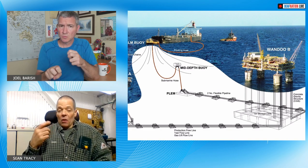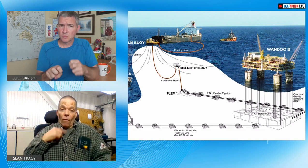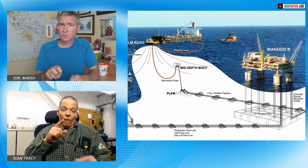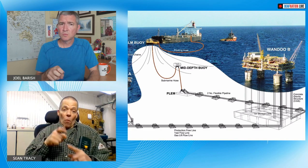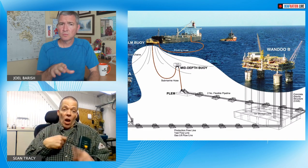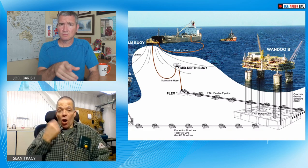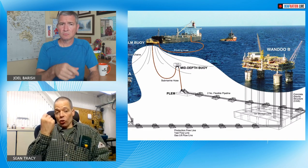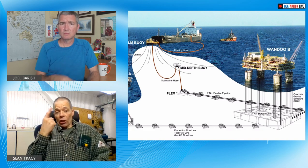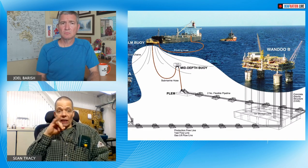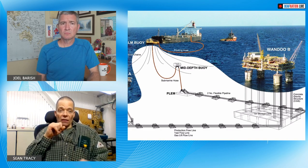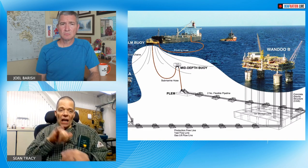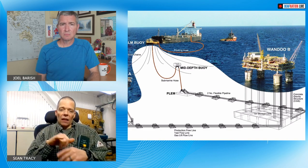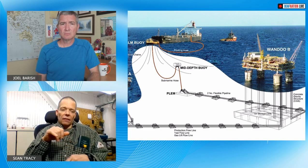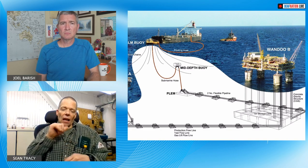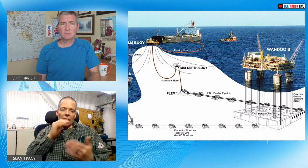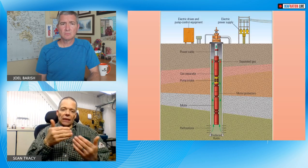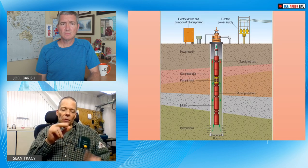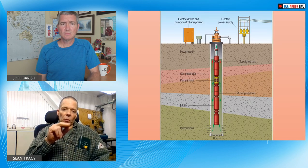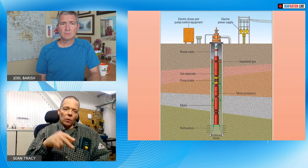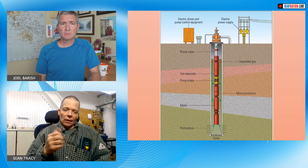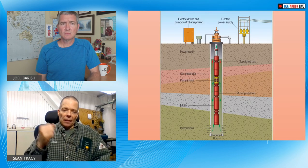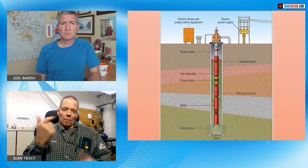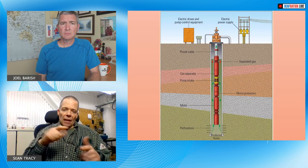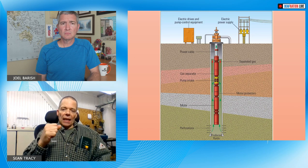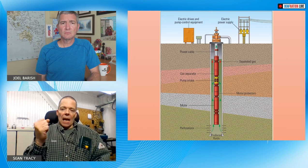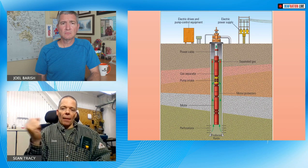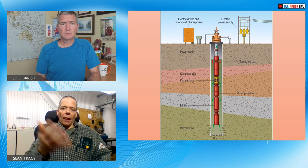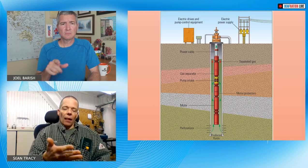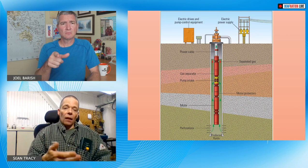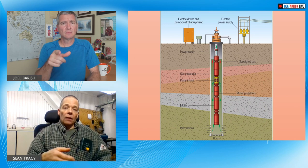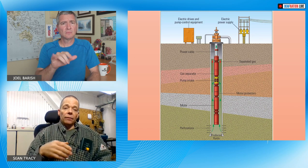From my understanding, it's not easy, no. It's all just a big gamble.